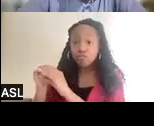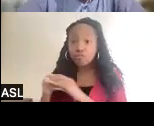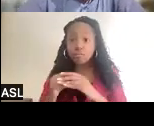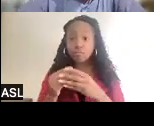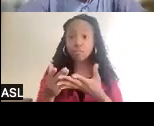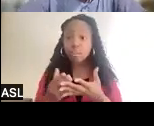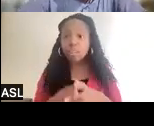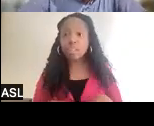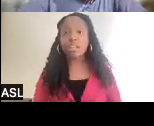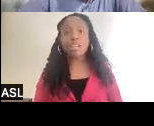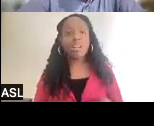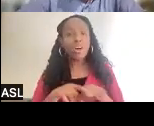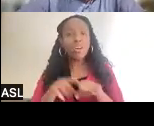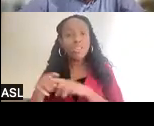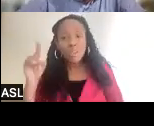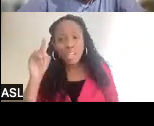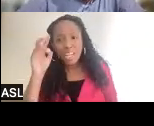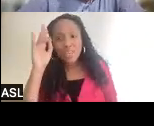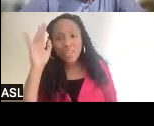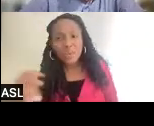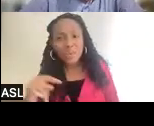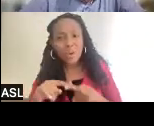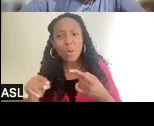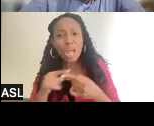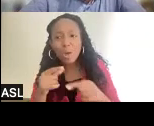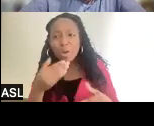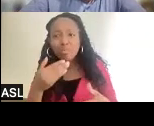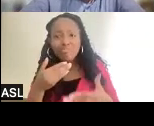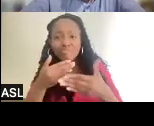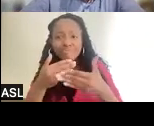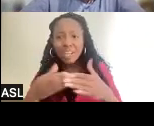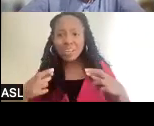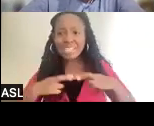this at 70 years old and hope I'm making the right decisions I want to work on this you know while